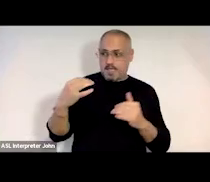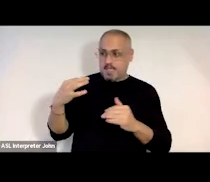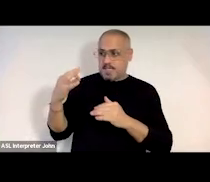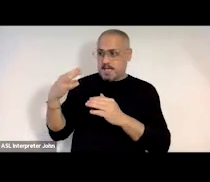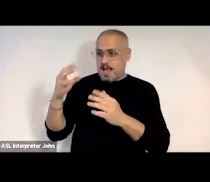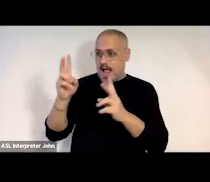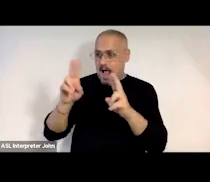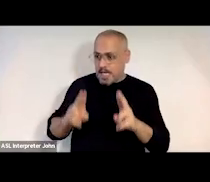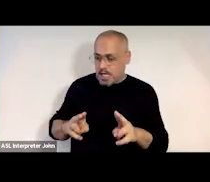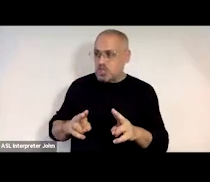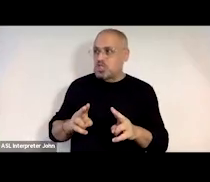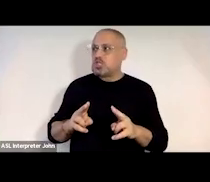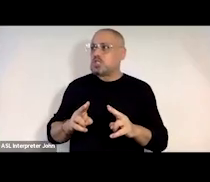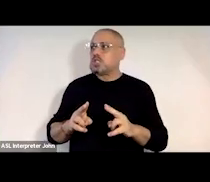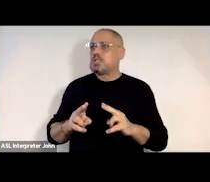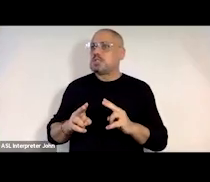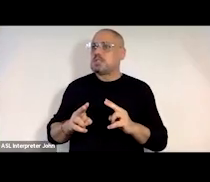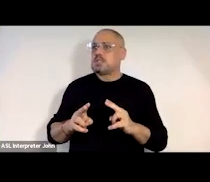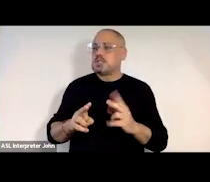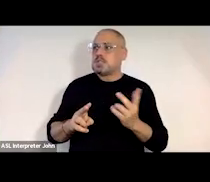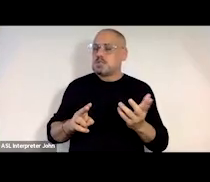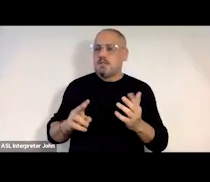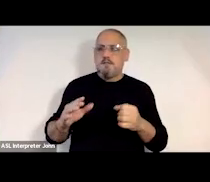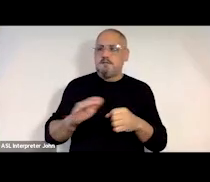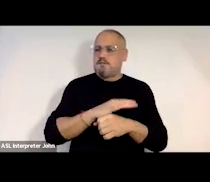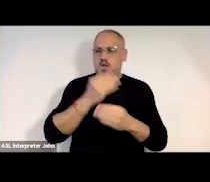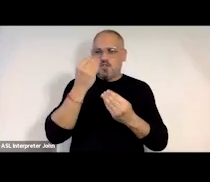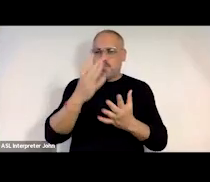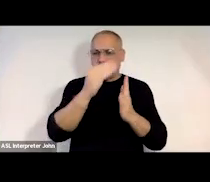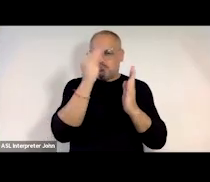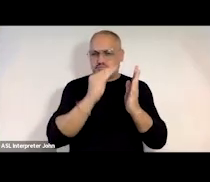to be full of information about the individual's history.